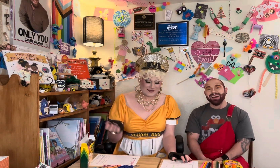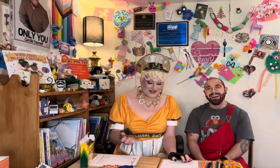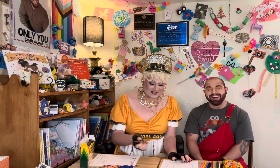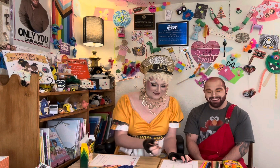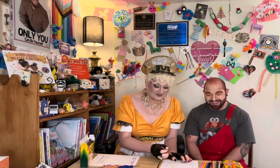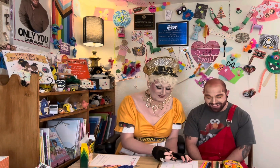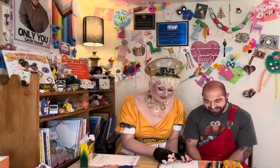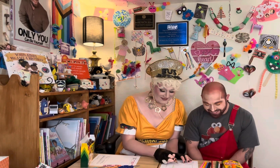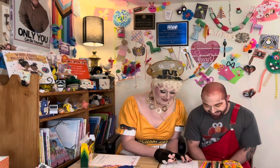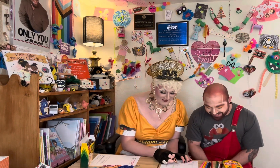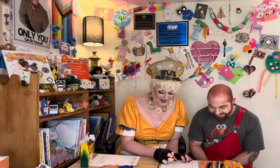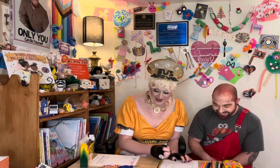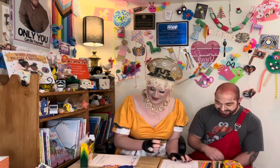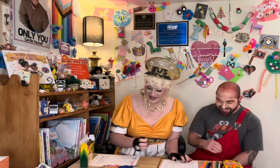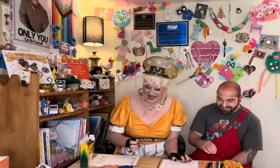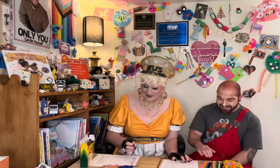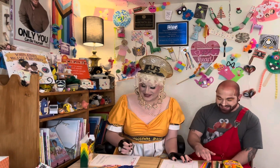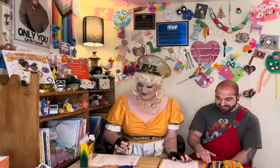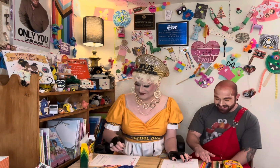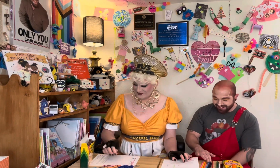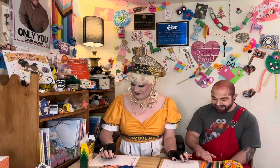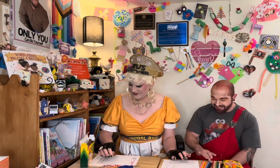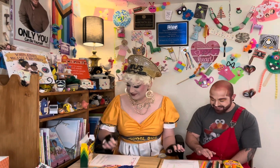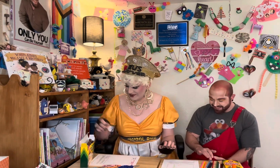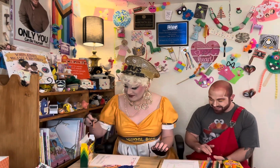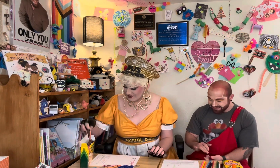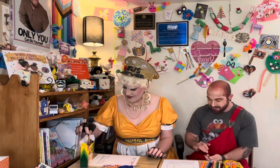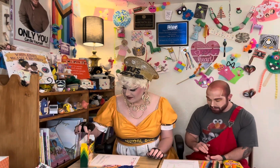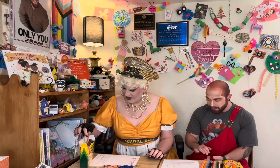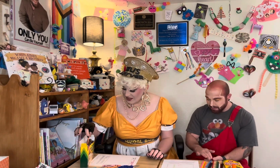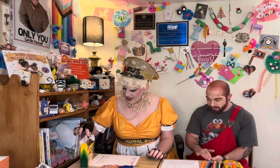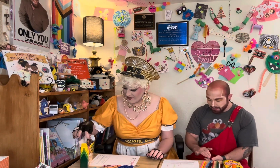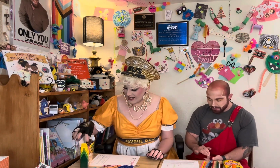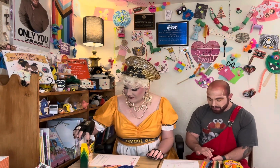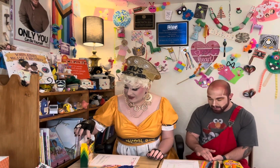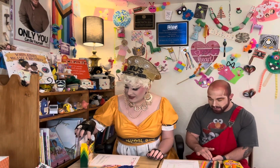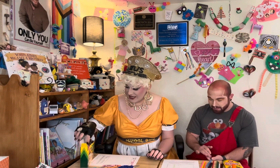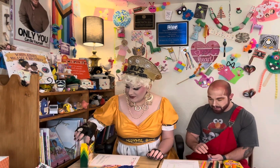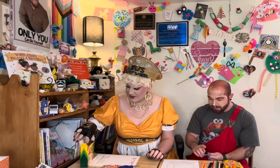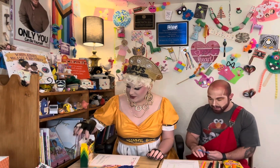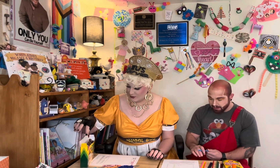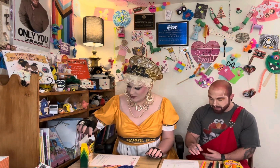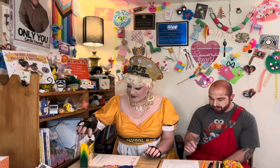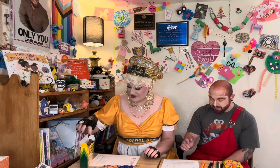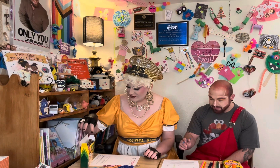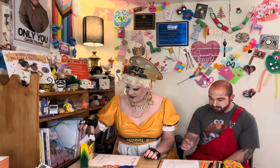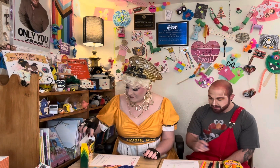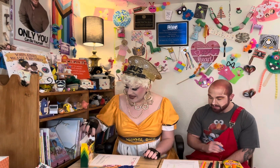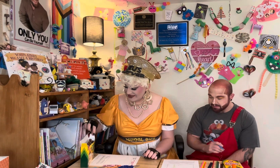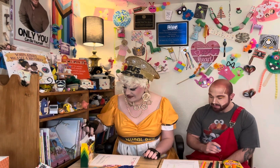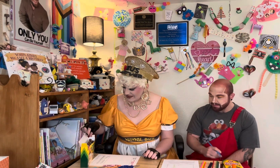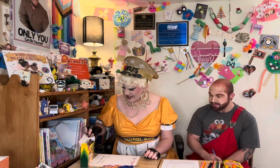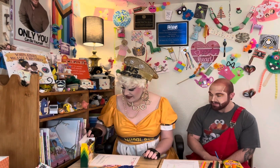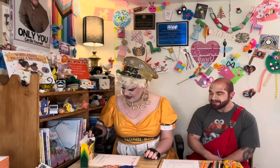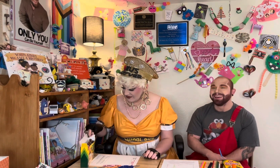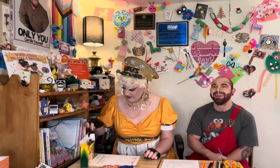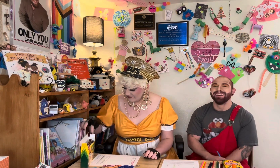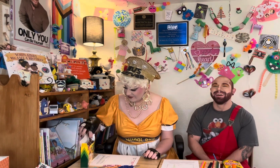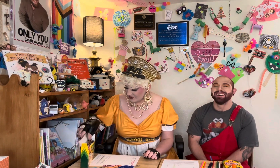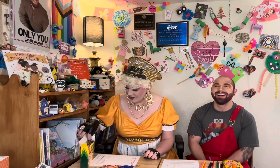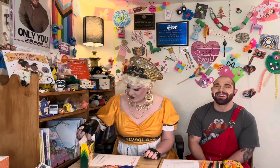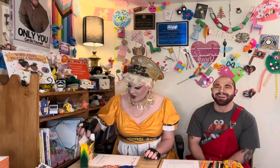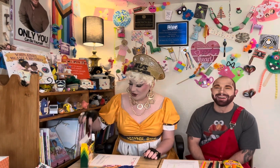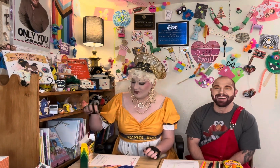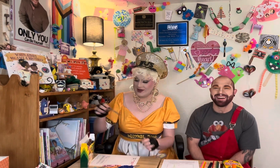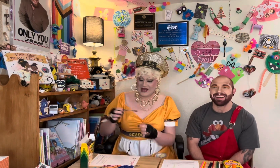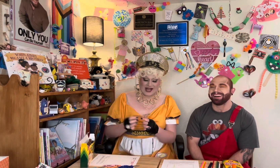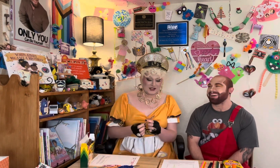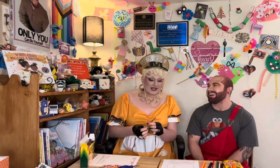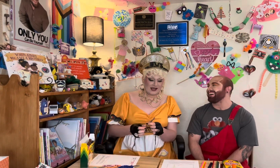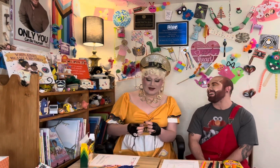up in it. It makes me happy. I really like when you were Buster the Best Santa. No, actually,